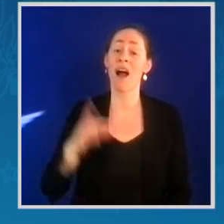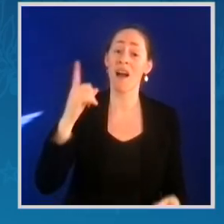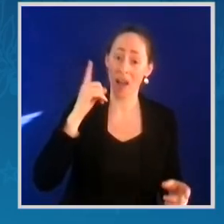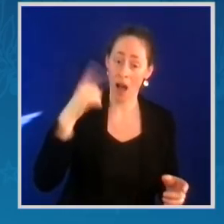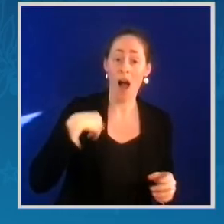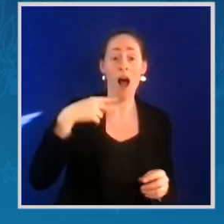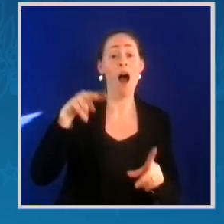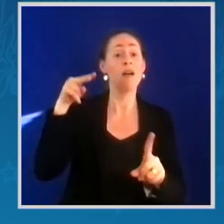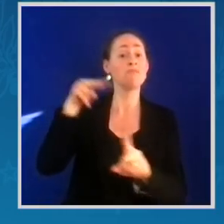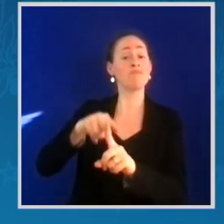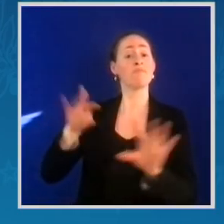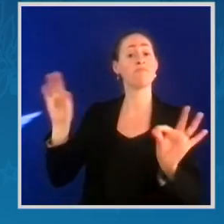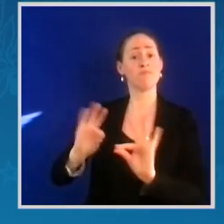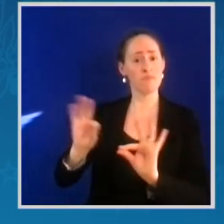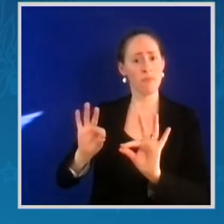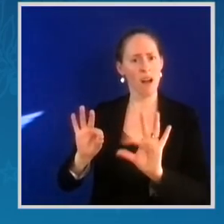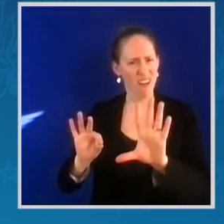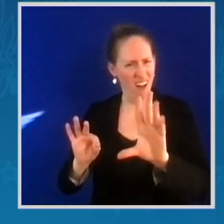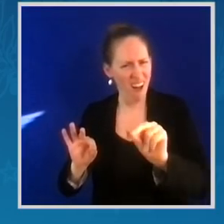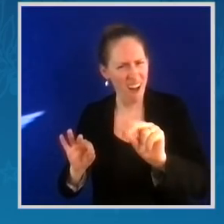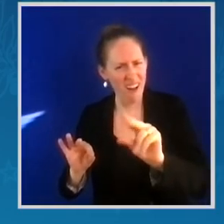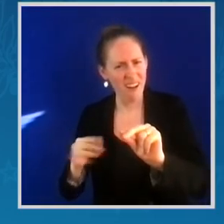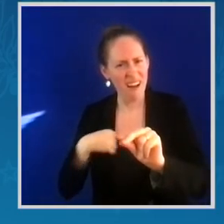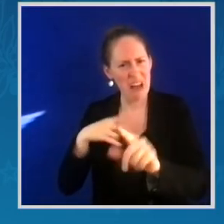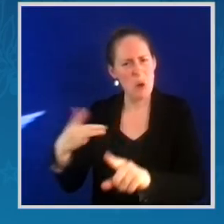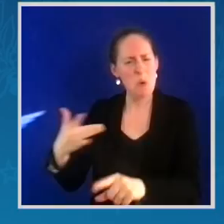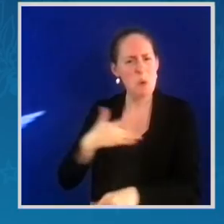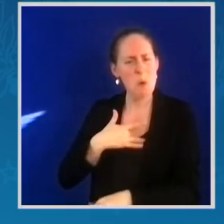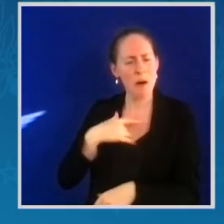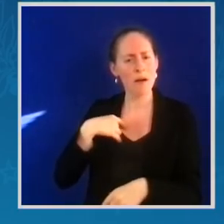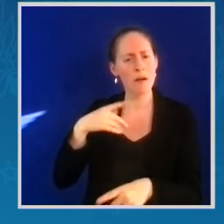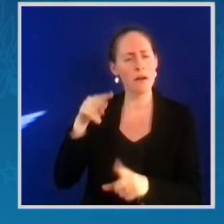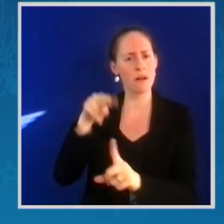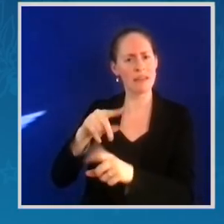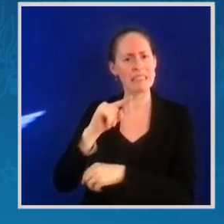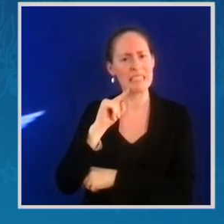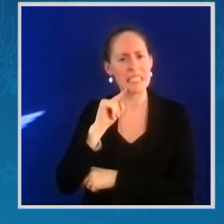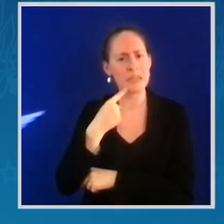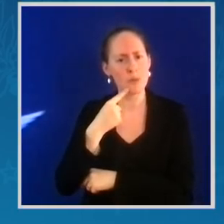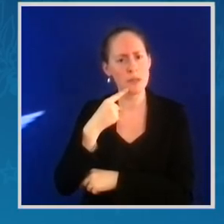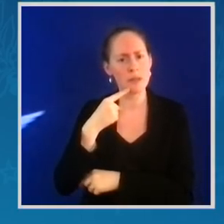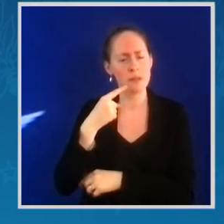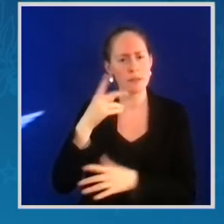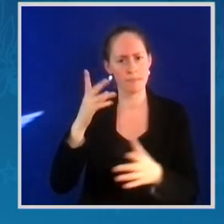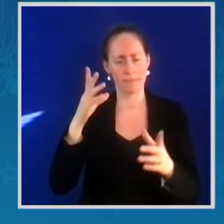But the reality of it is that we have to address the root causes of why they are fleeing.